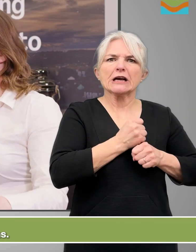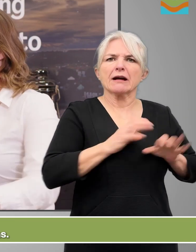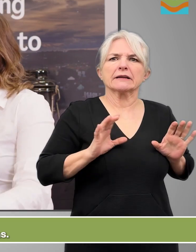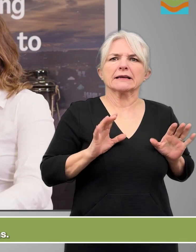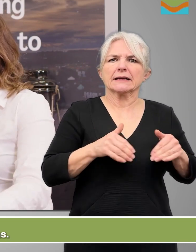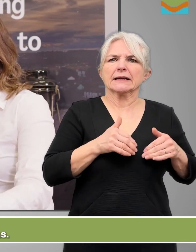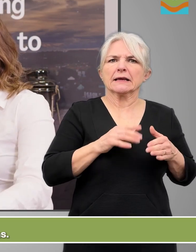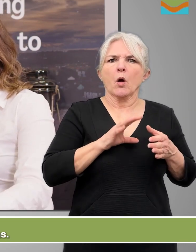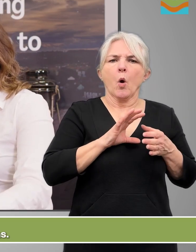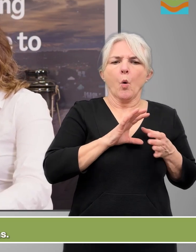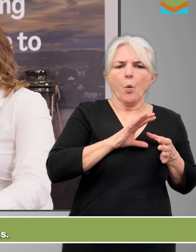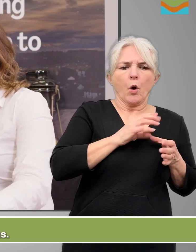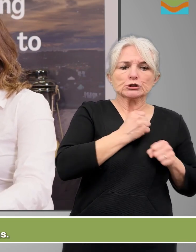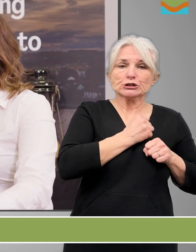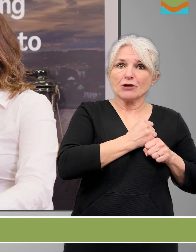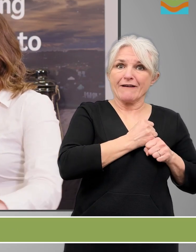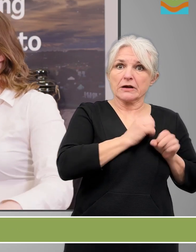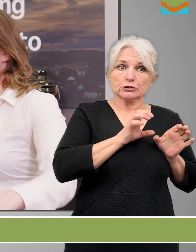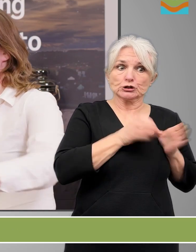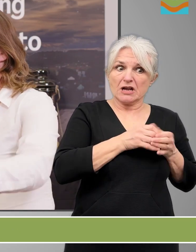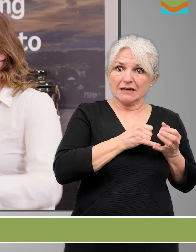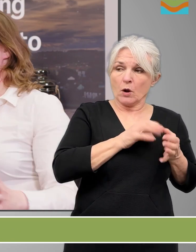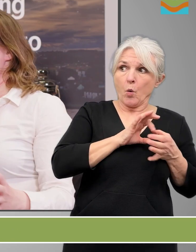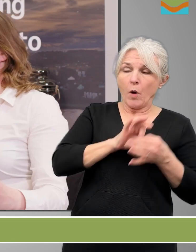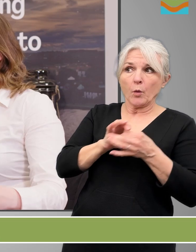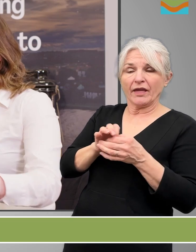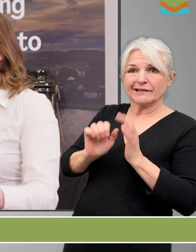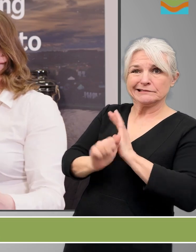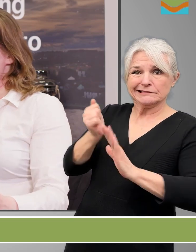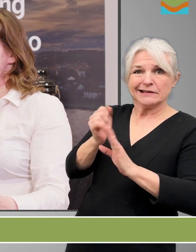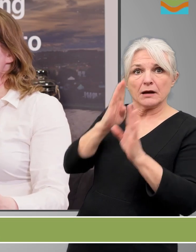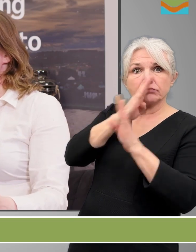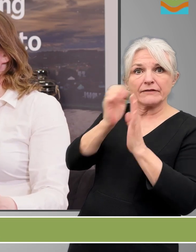so closely with professional organisations. And I think bringing those parties together,